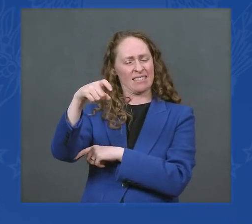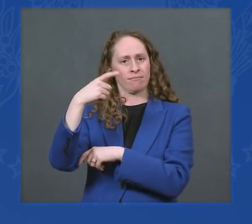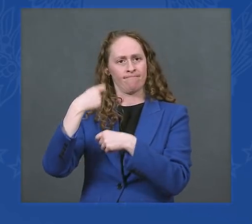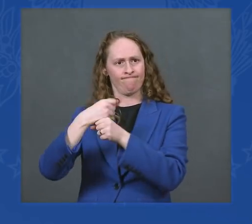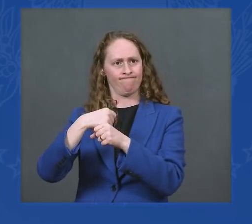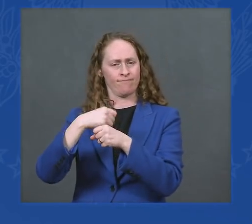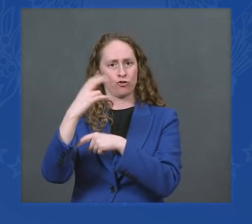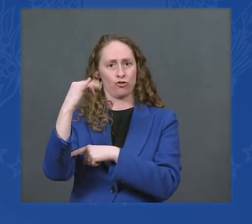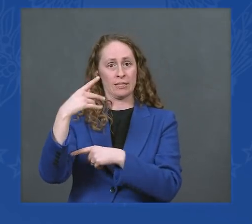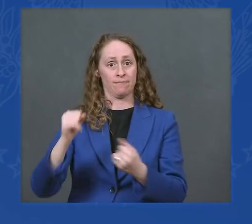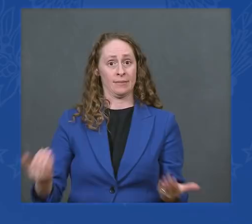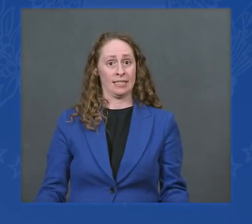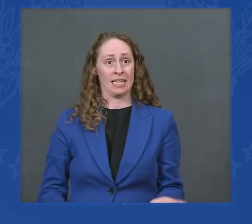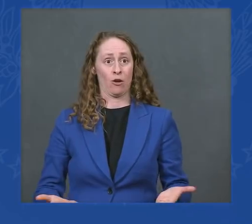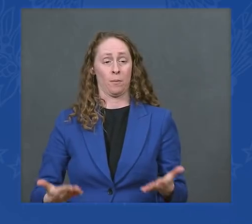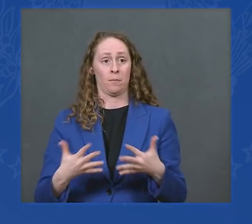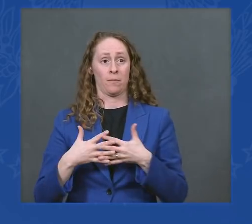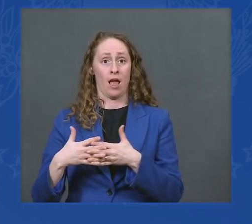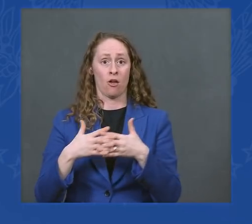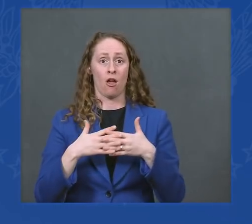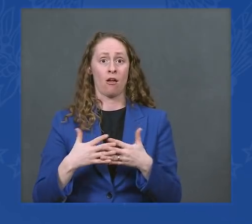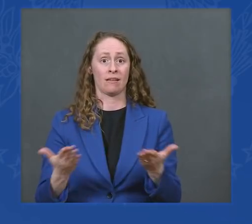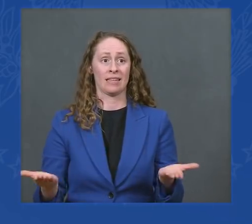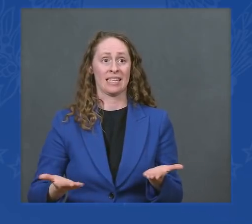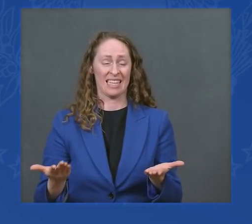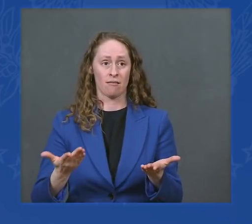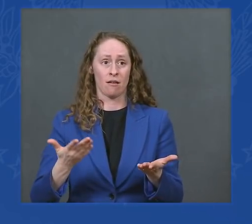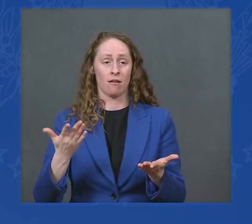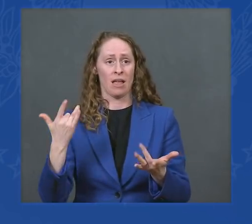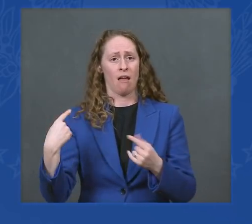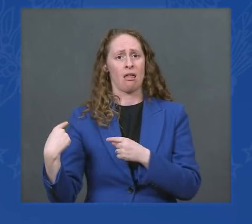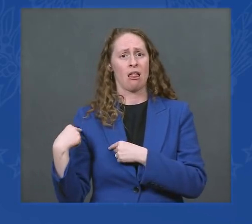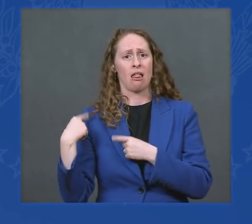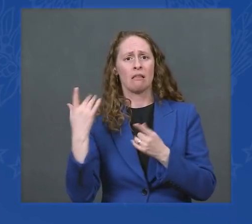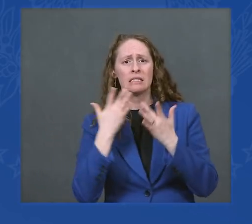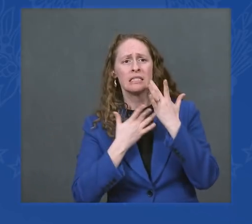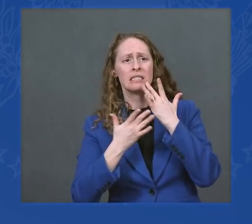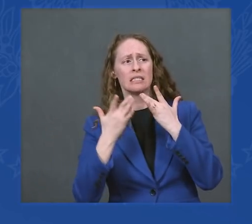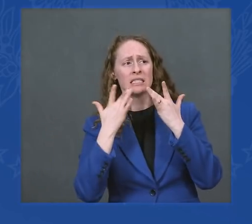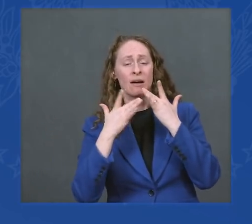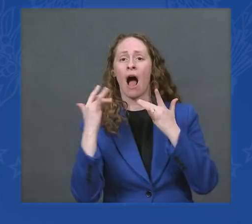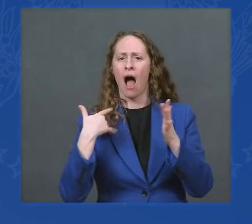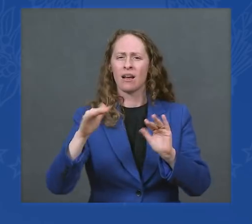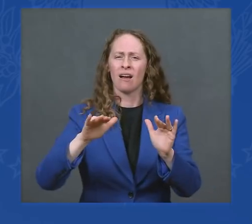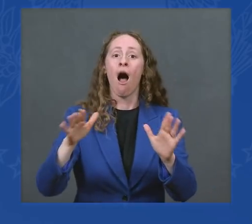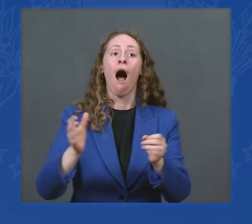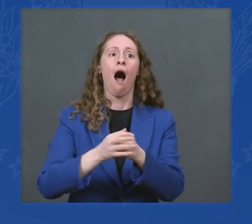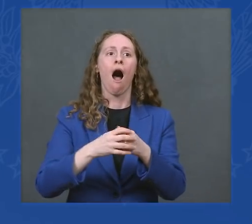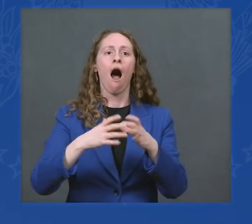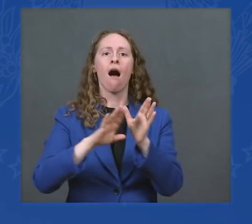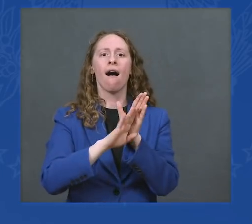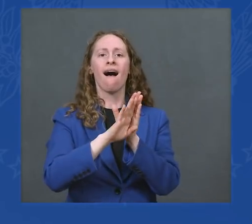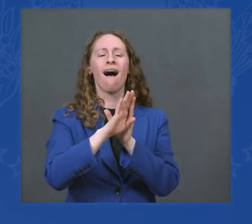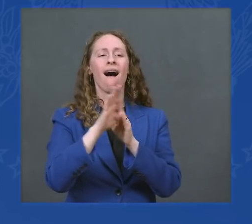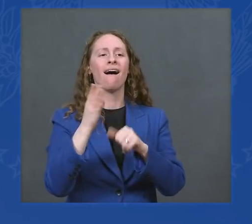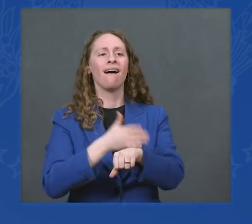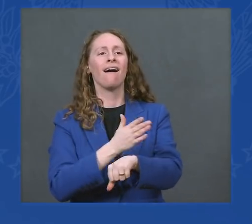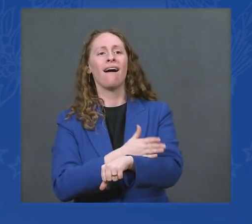to Samsung in Texas, to TSMC in Arizona. We're seeing the beginnings of an American manufacturing comeback.